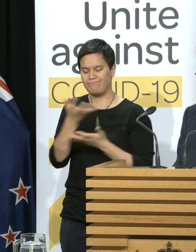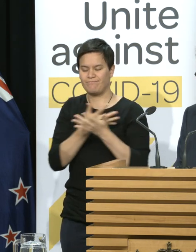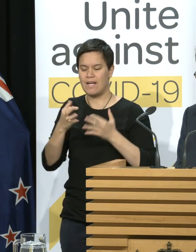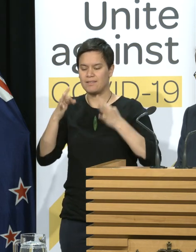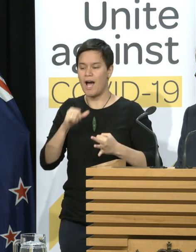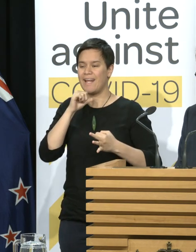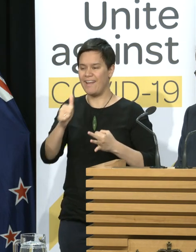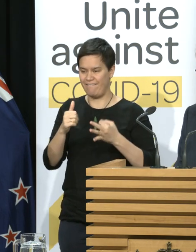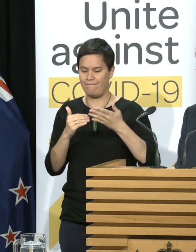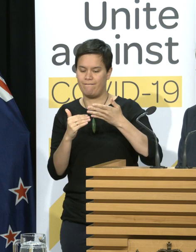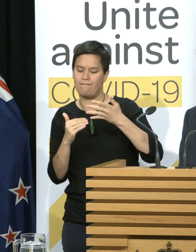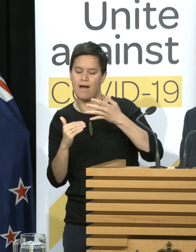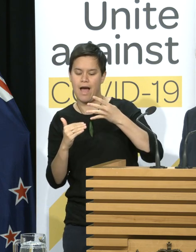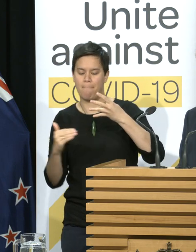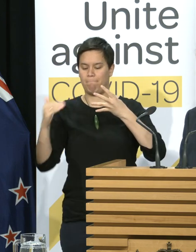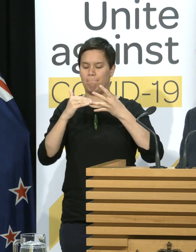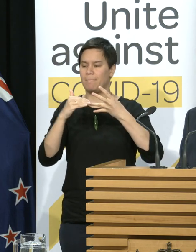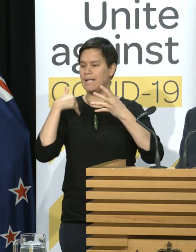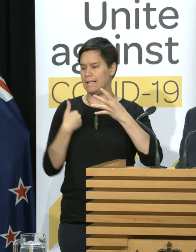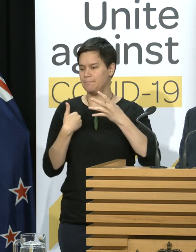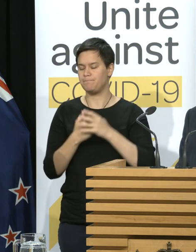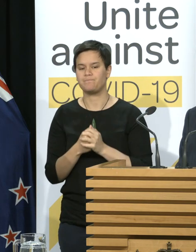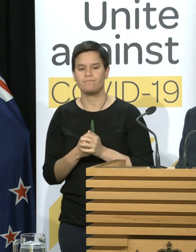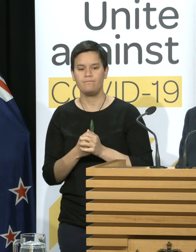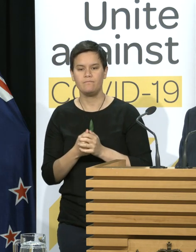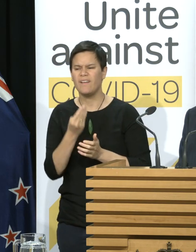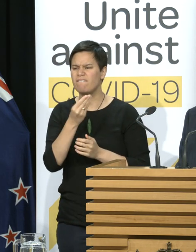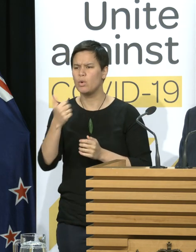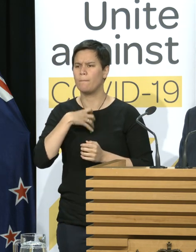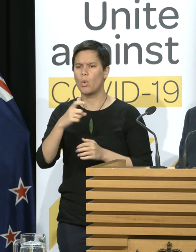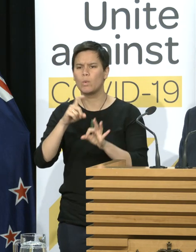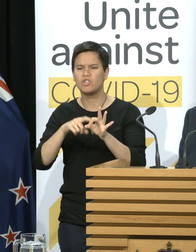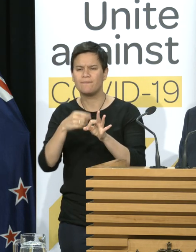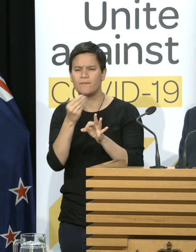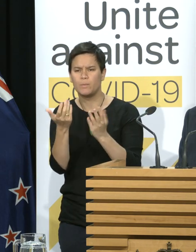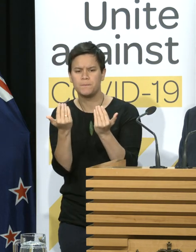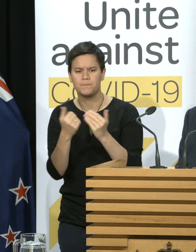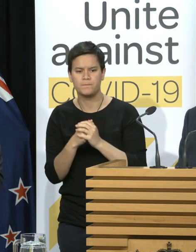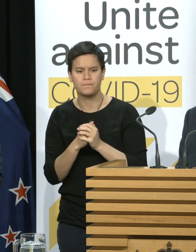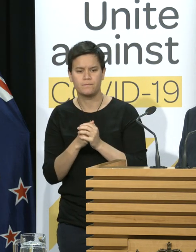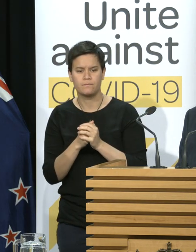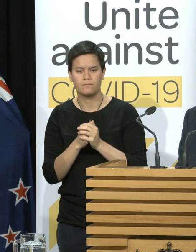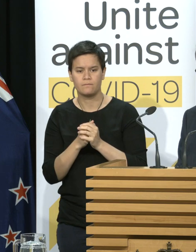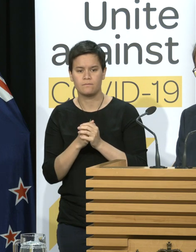and moving our way across. Yeah, go on then. Thank you. How many people have entered New Zealand